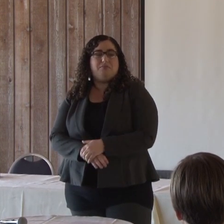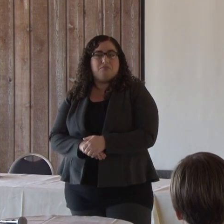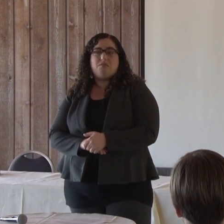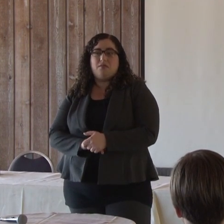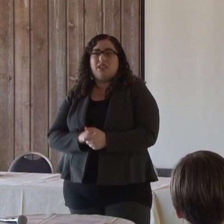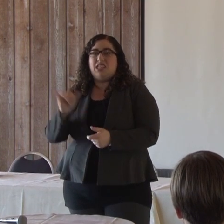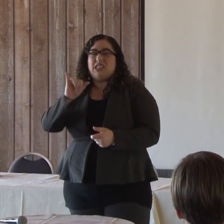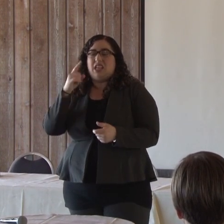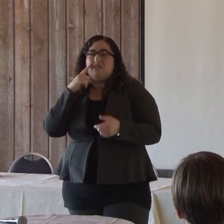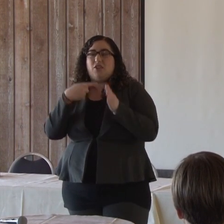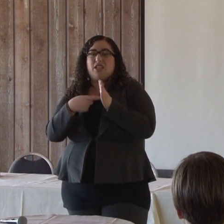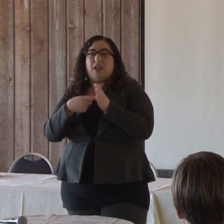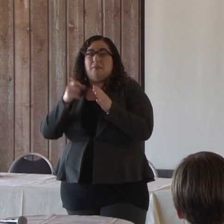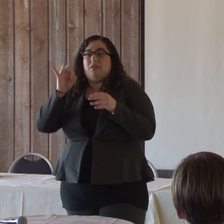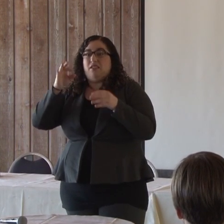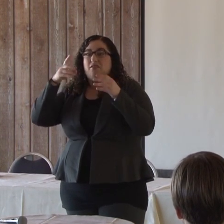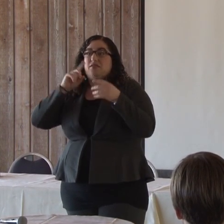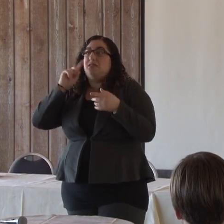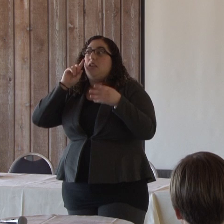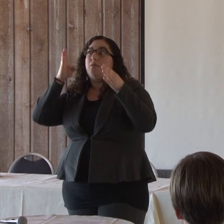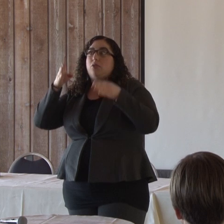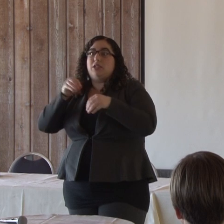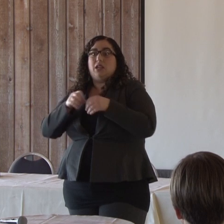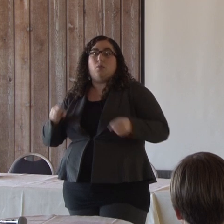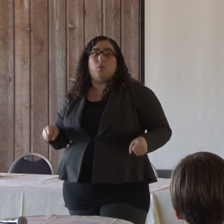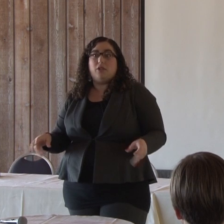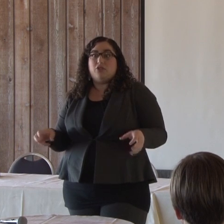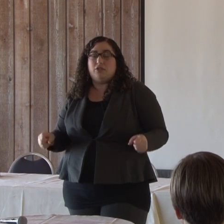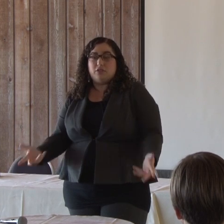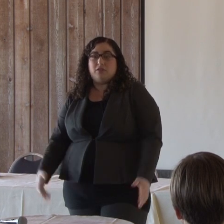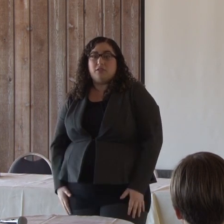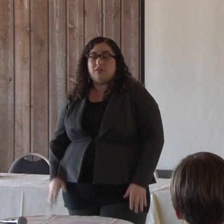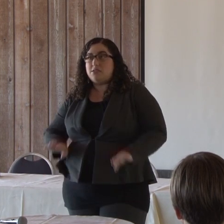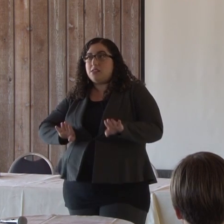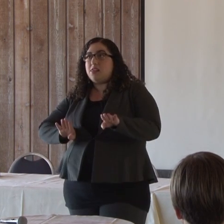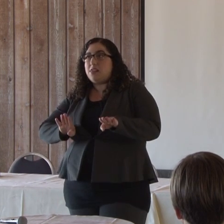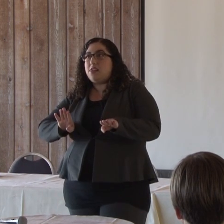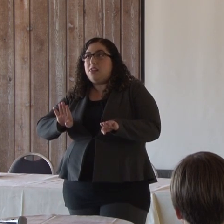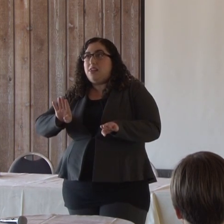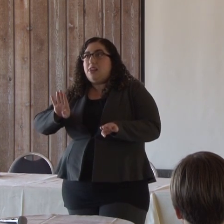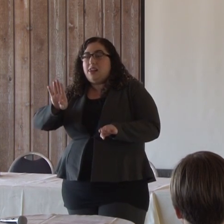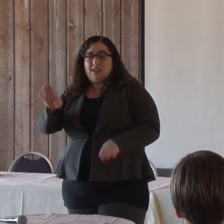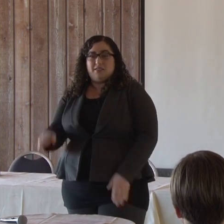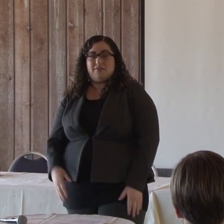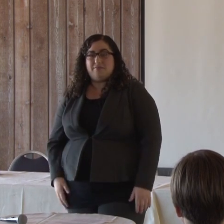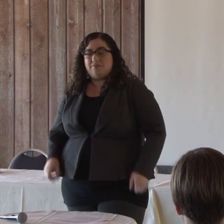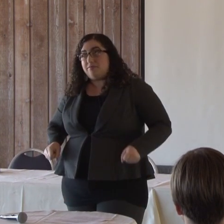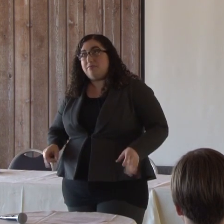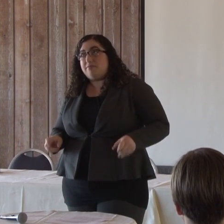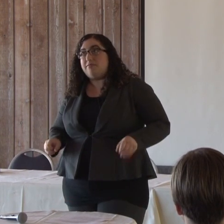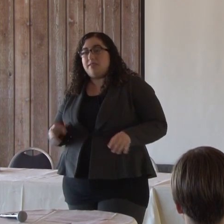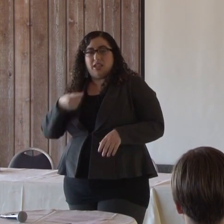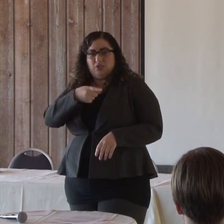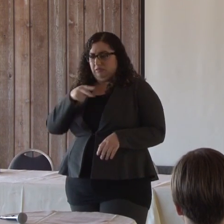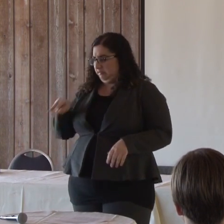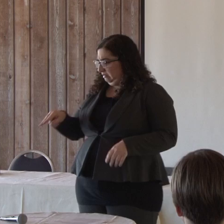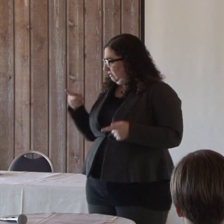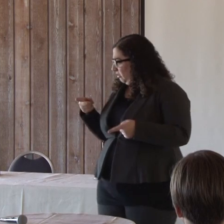That's not just on the cash register but in any example when you make decisions for them. Like if a deaf person is in a wheelchair. Going up